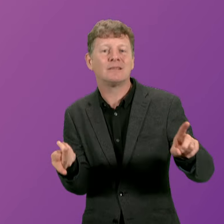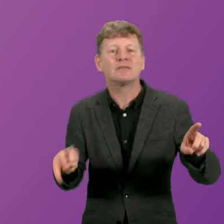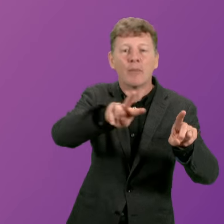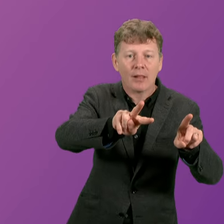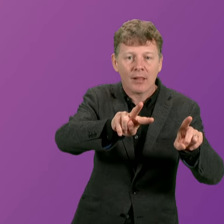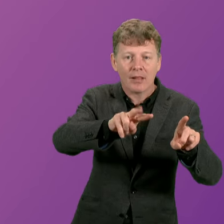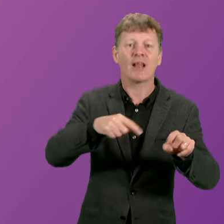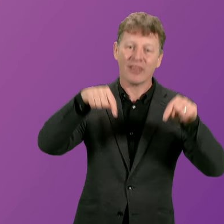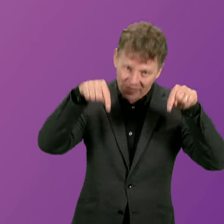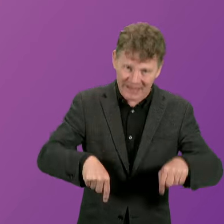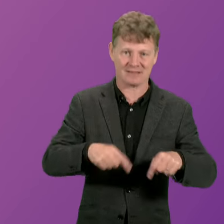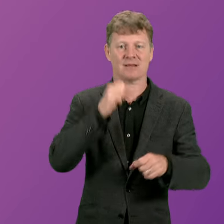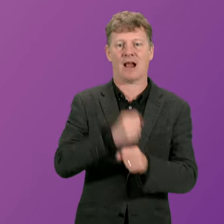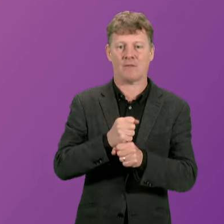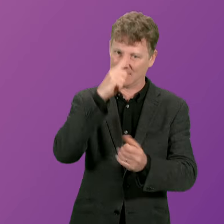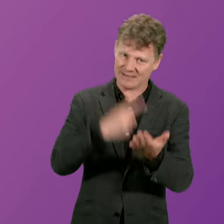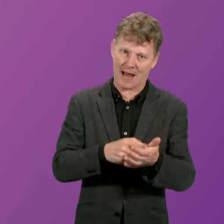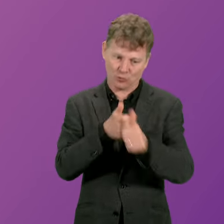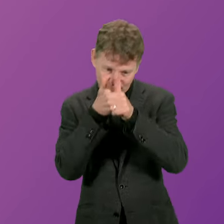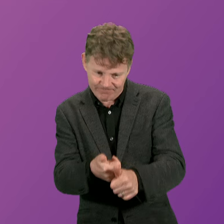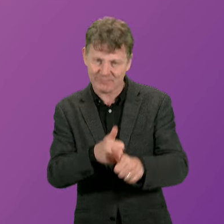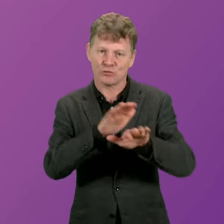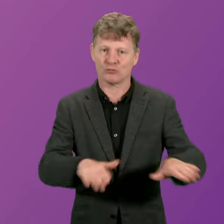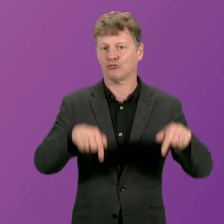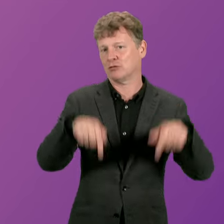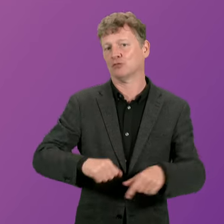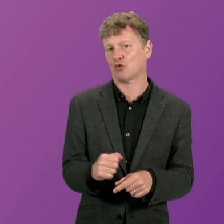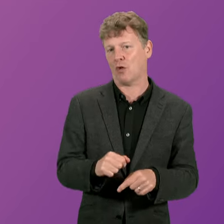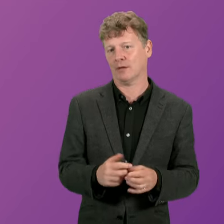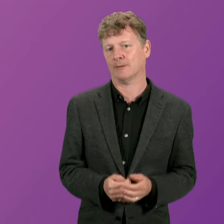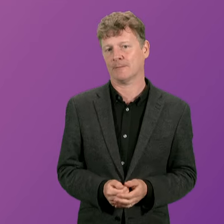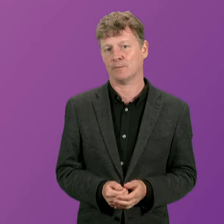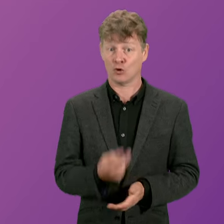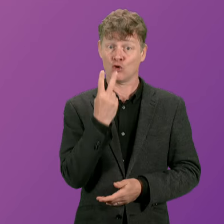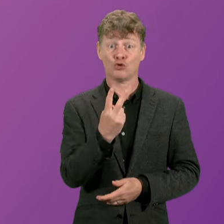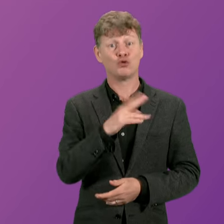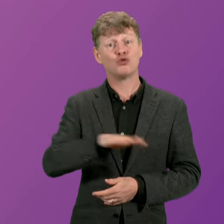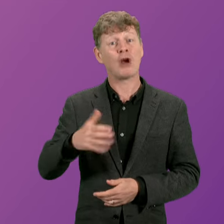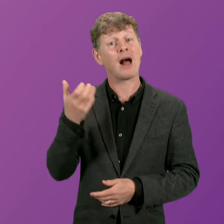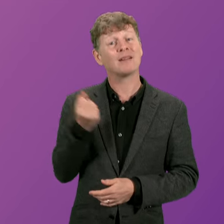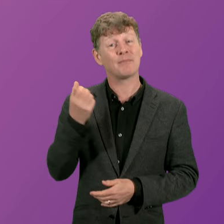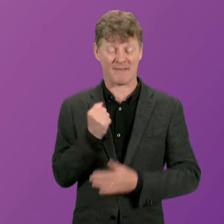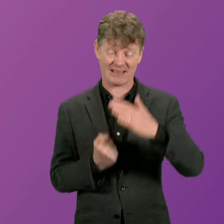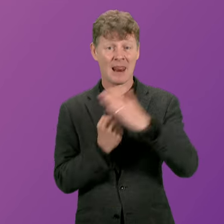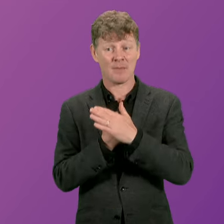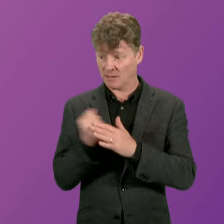Government to look after the interests of children in our country. The Labour Party wants to keep the